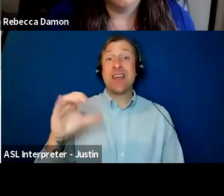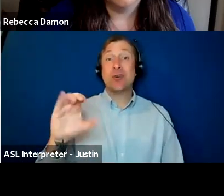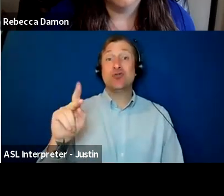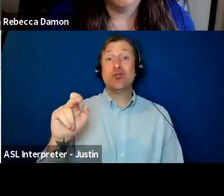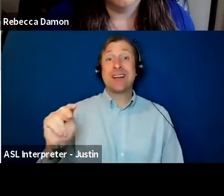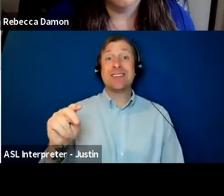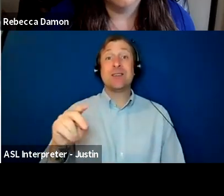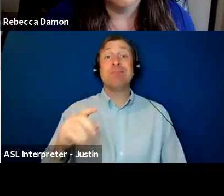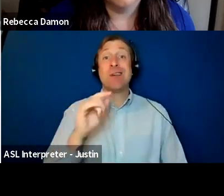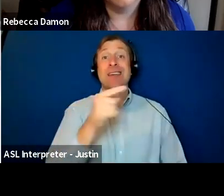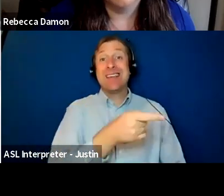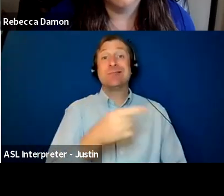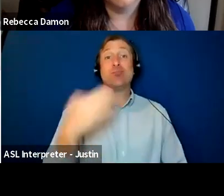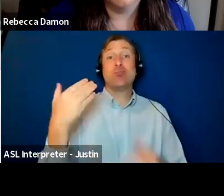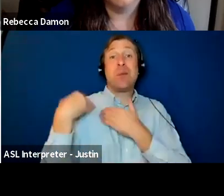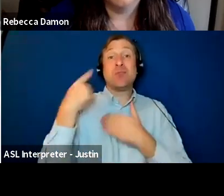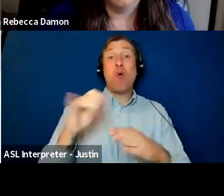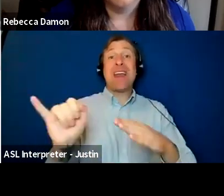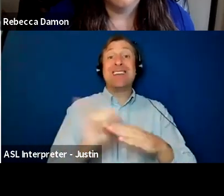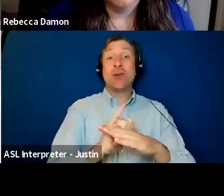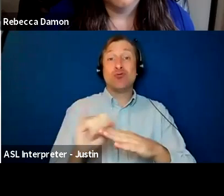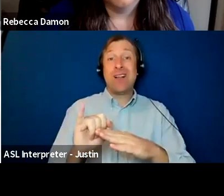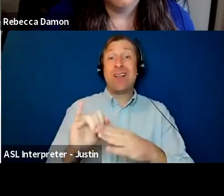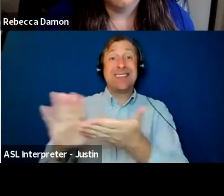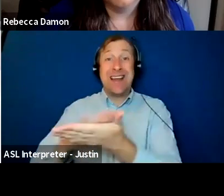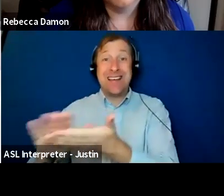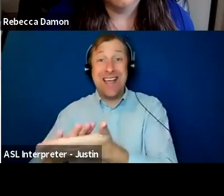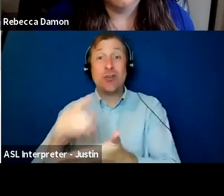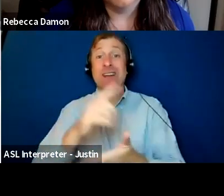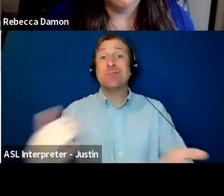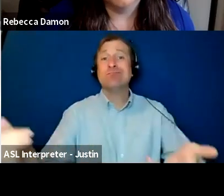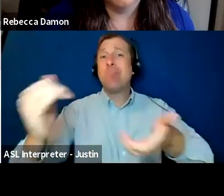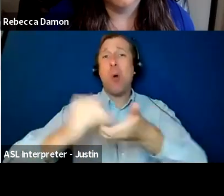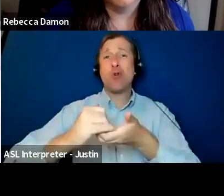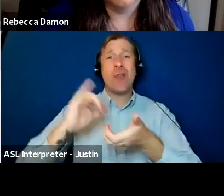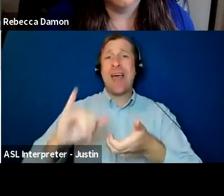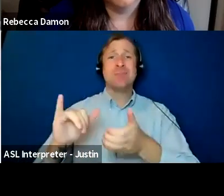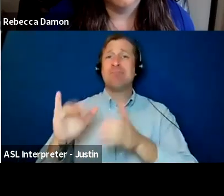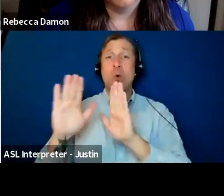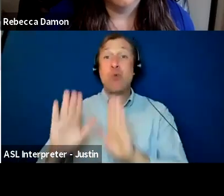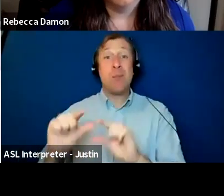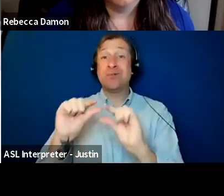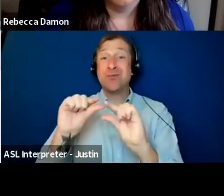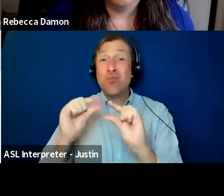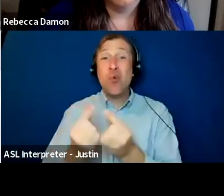whose names you would recognize if you deal with our contracts team at all. This was an incredible group effort and Gabrielle is correct.